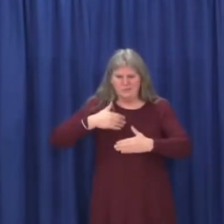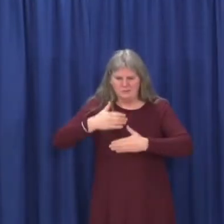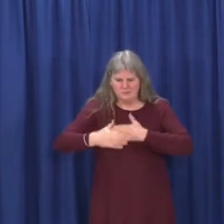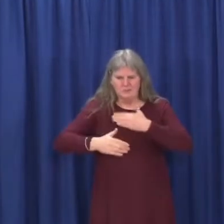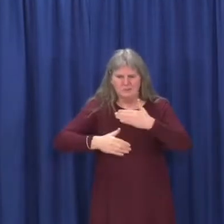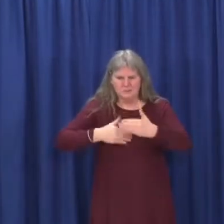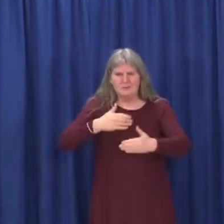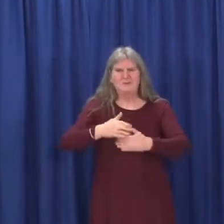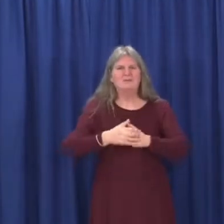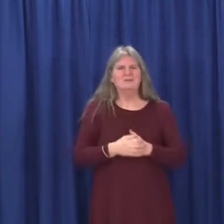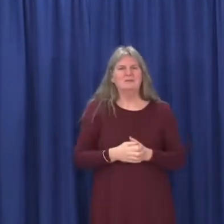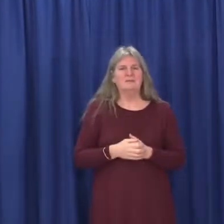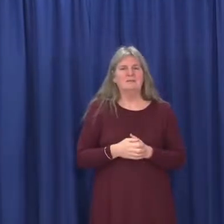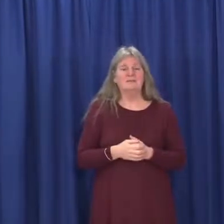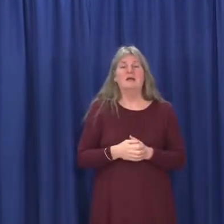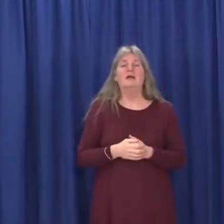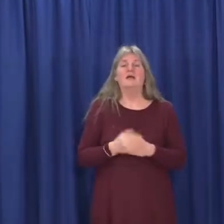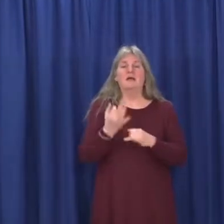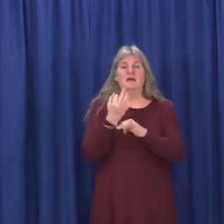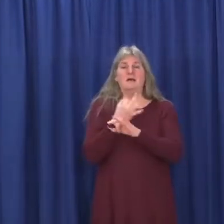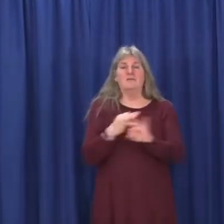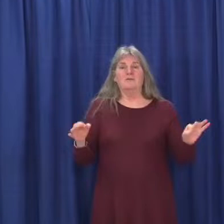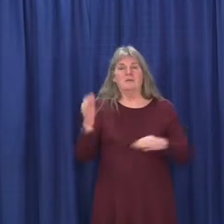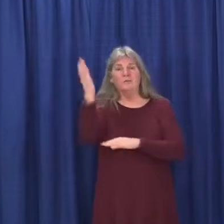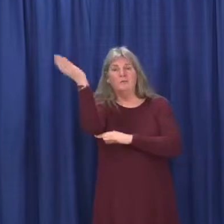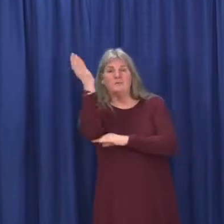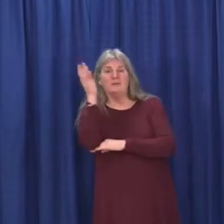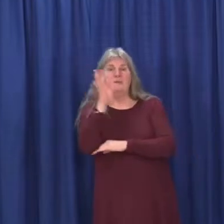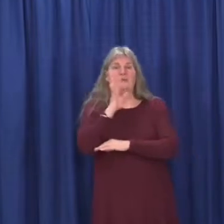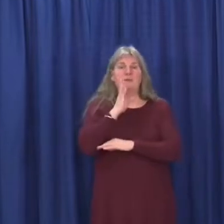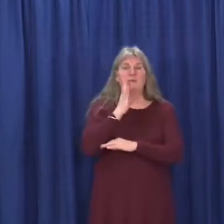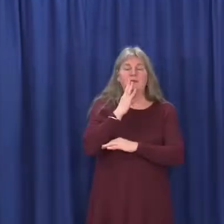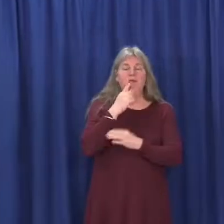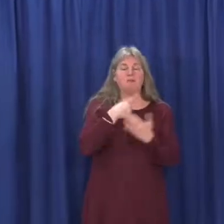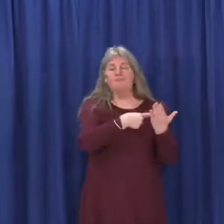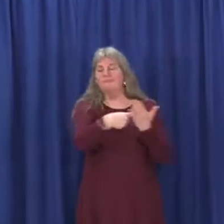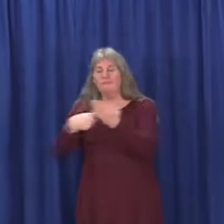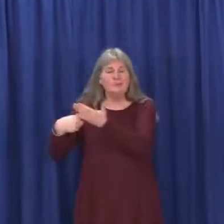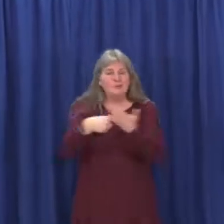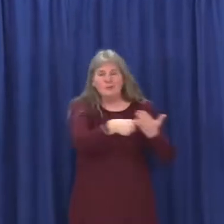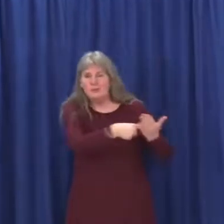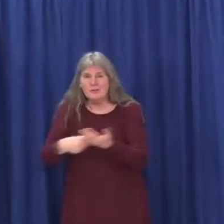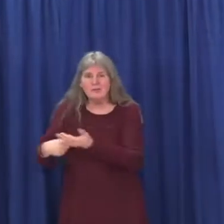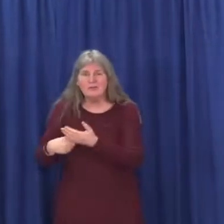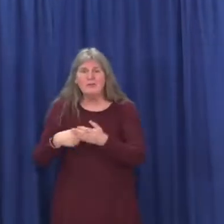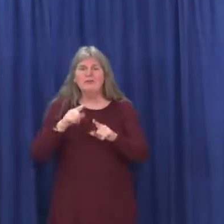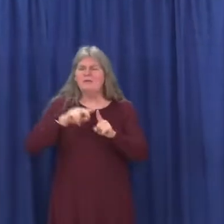Freedom of speech, healthy debate and plurality of beliefs and opinions are